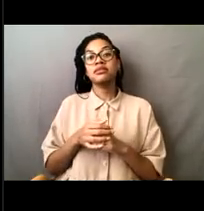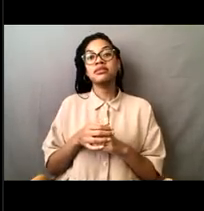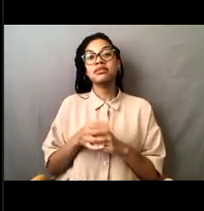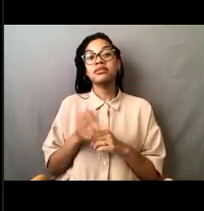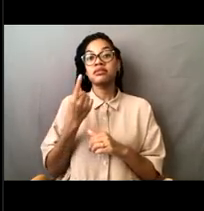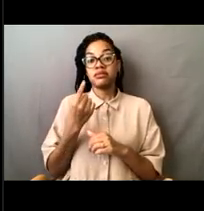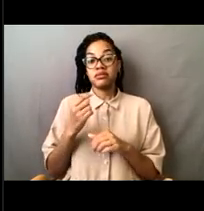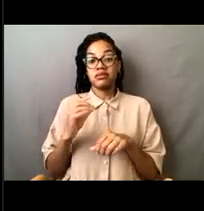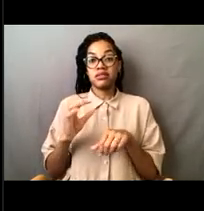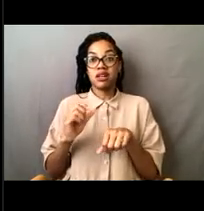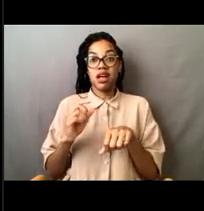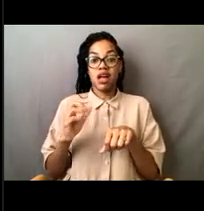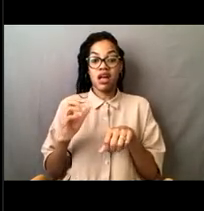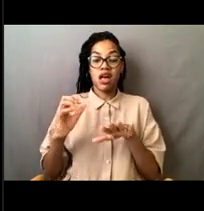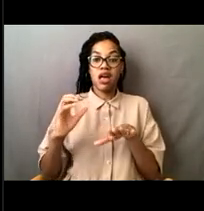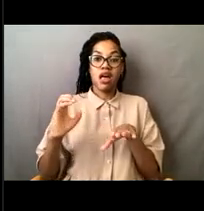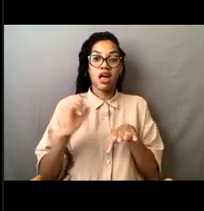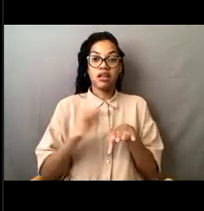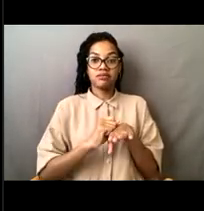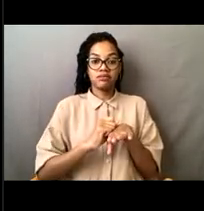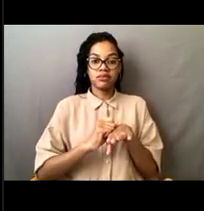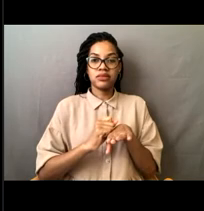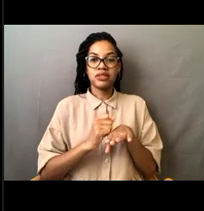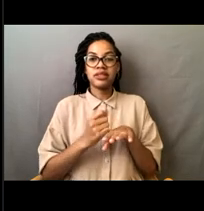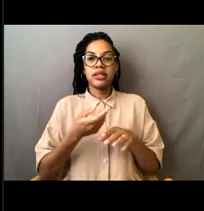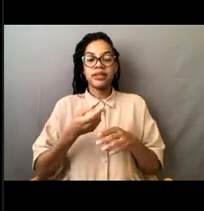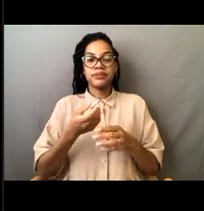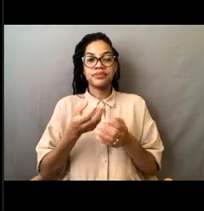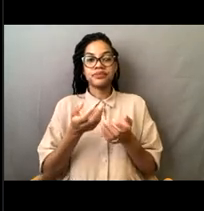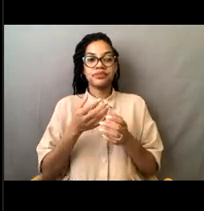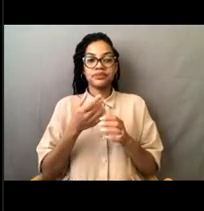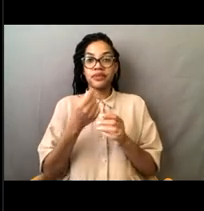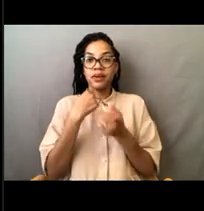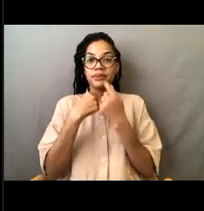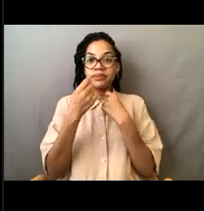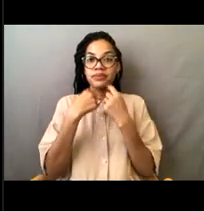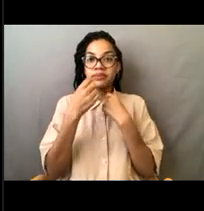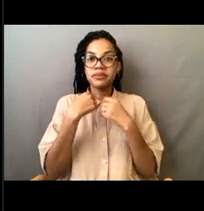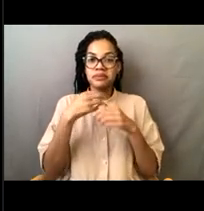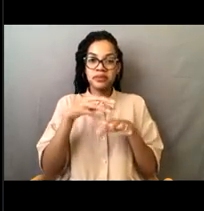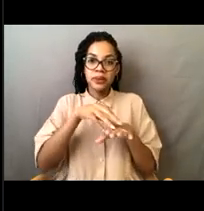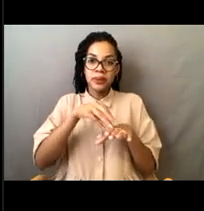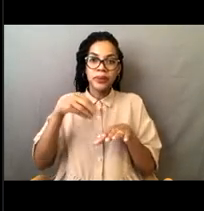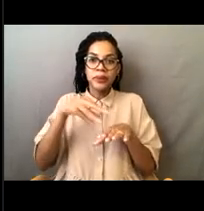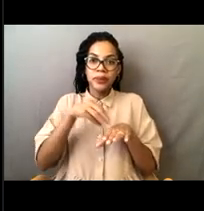it depends on how many lamprey are attached, how big the fish is, and how resilient that fish is.